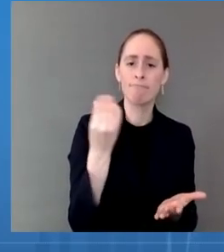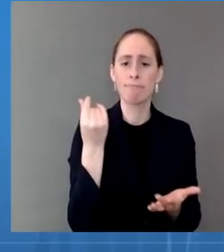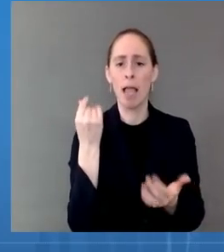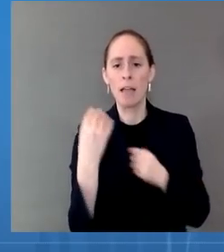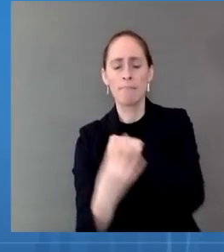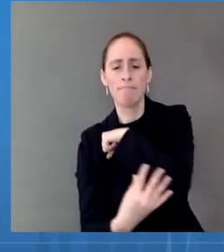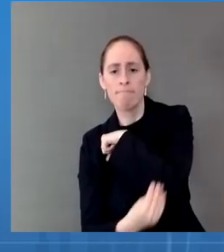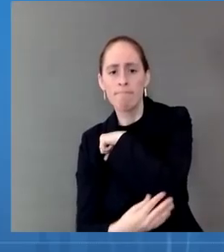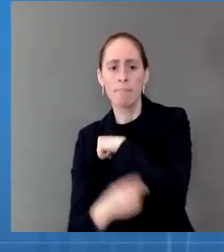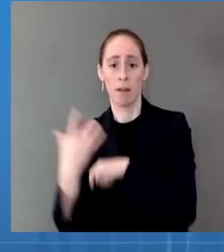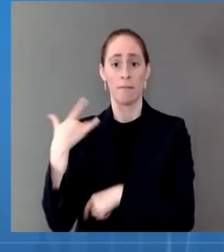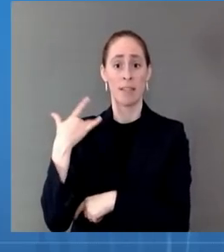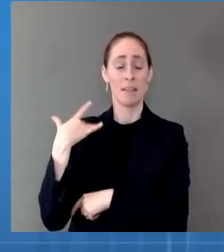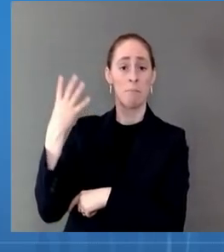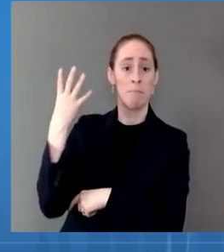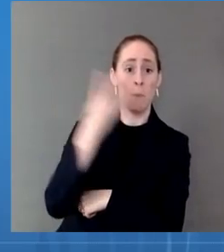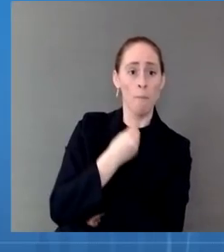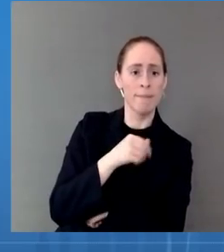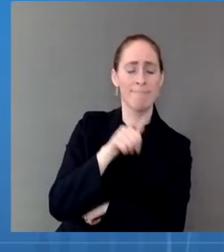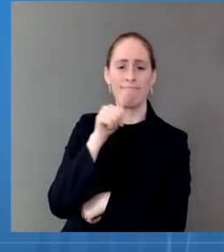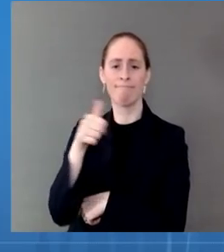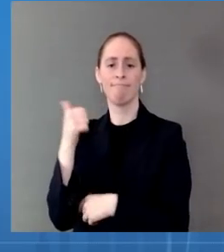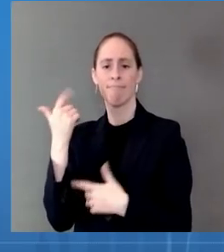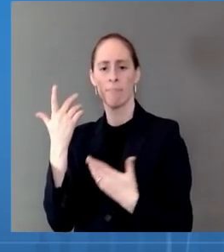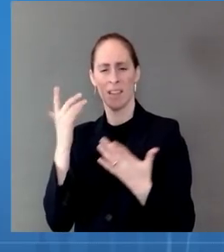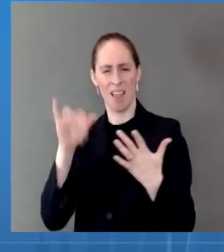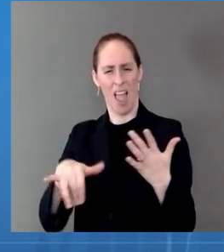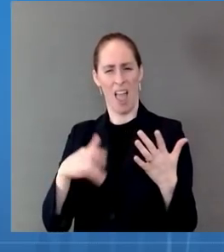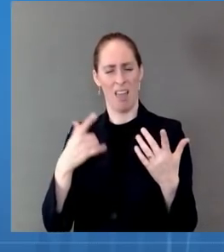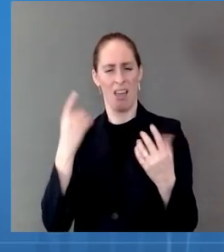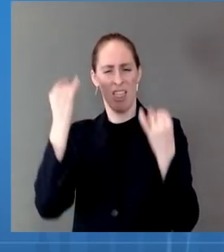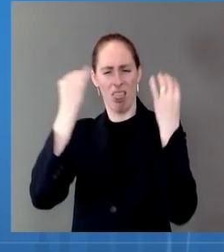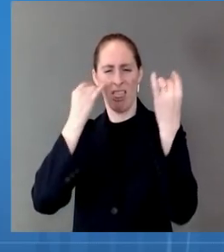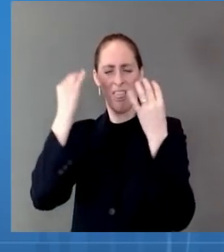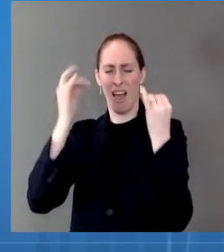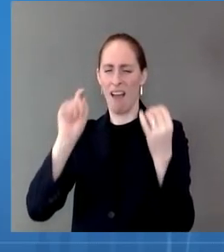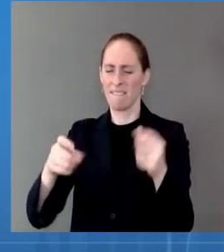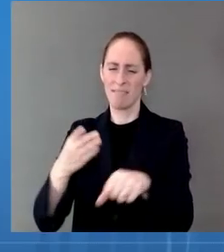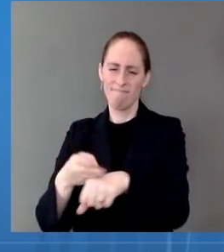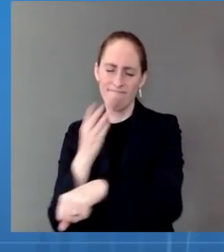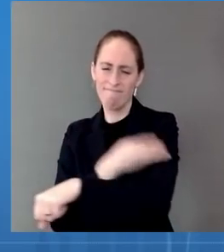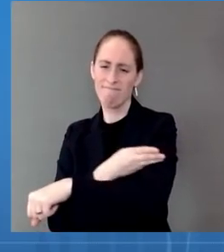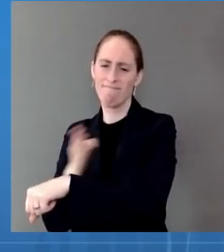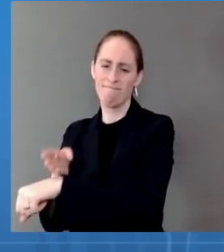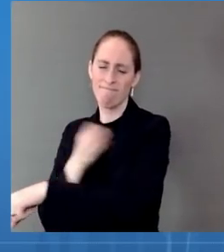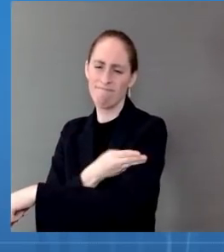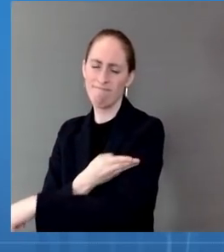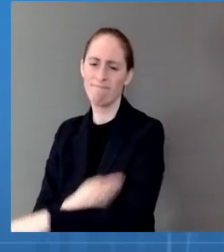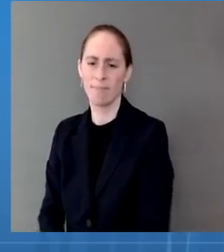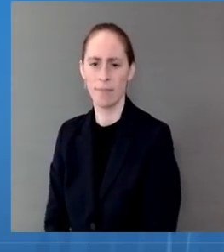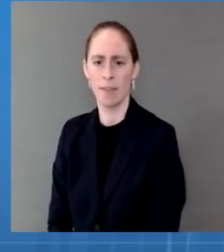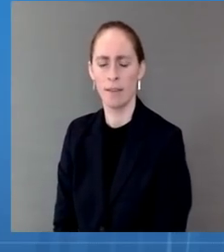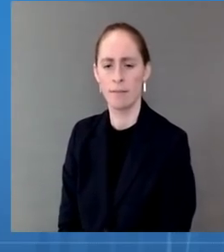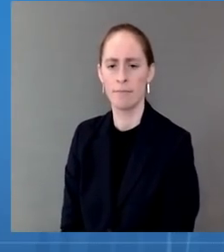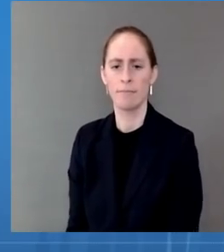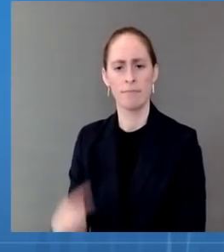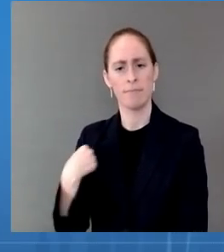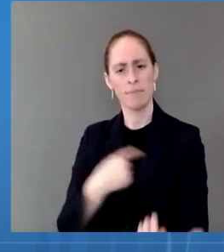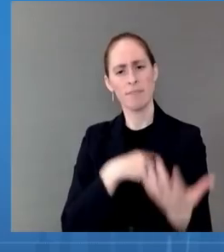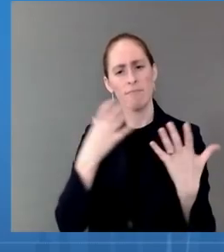And that's why we're going to continue to work on improving the health of young people across America. Thank you all, and I'll turn it back to you, Jeff.